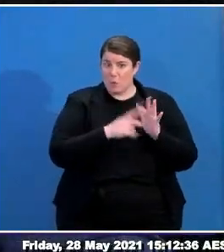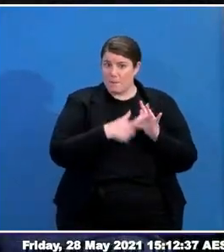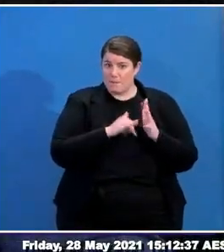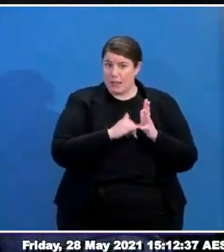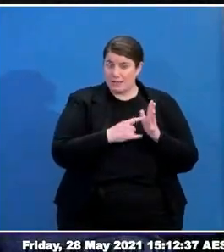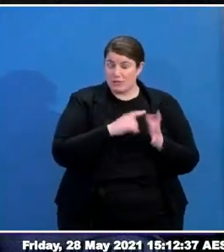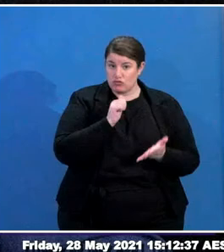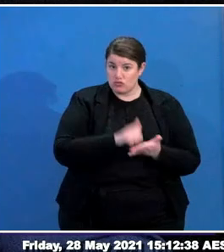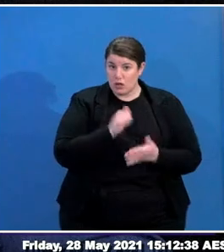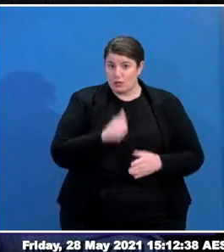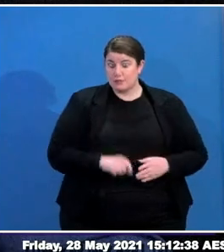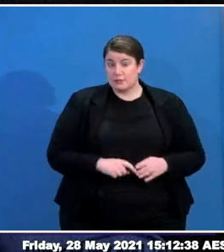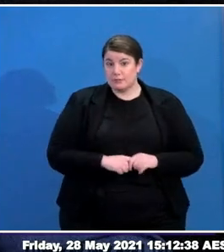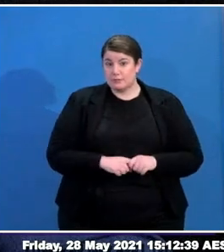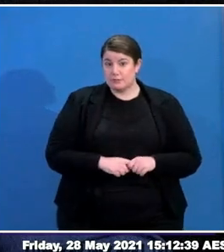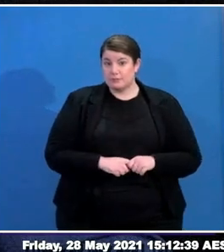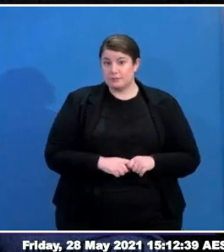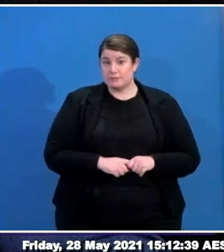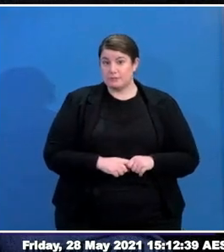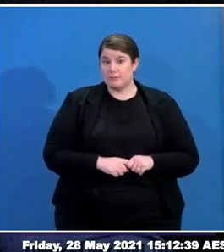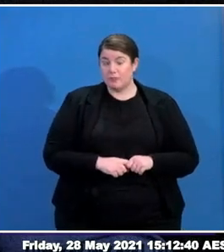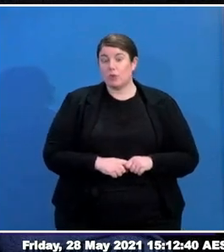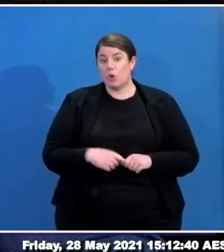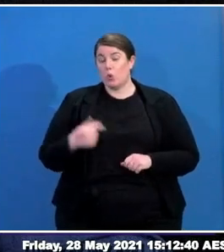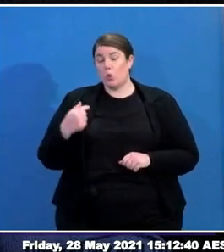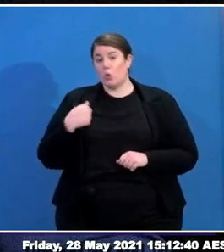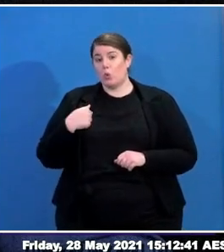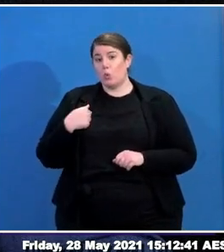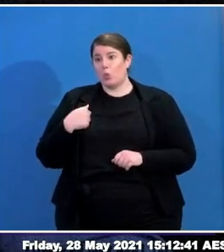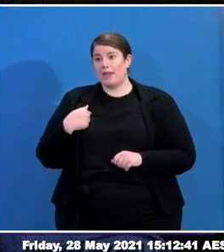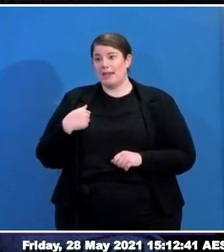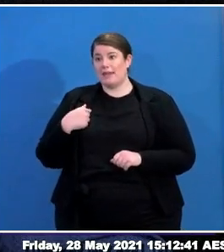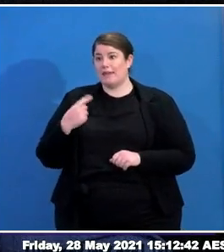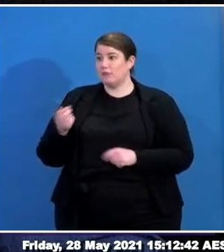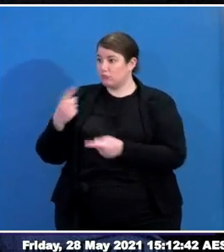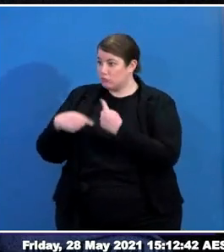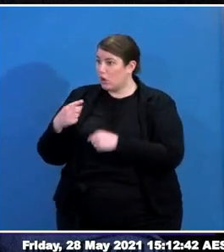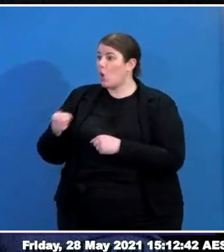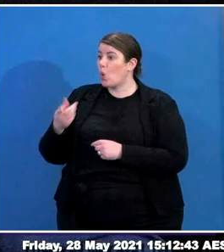While we understood that she wished to seek alternative accommodation and